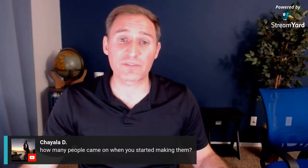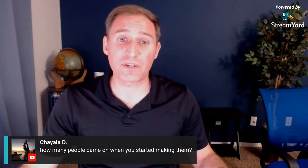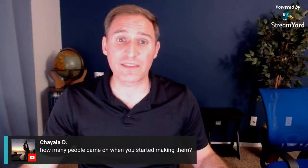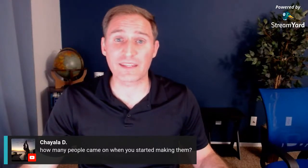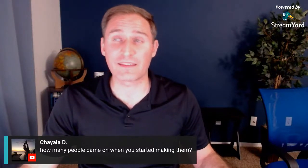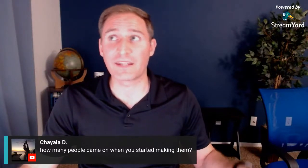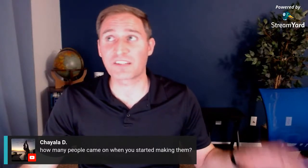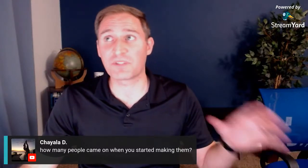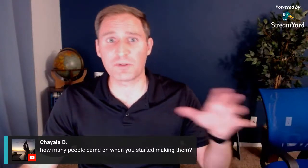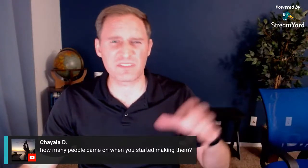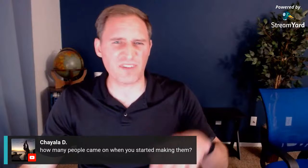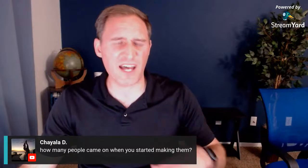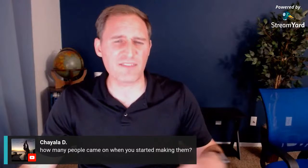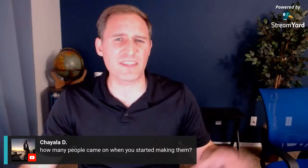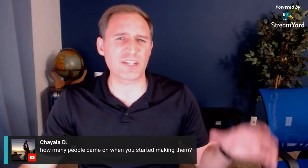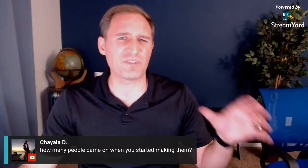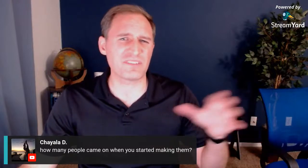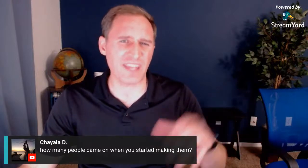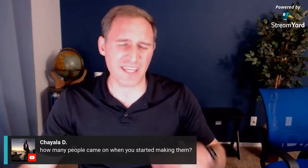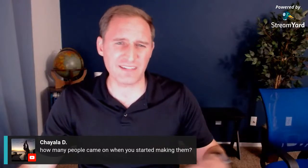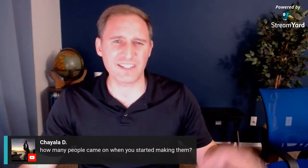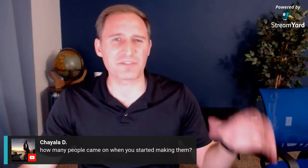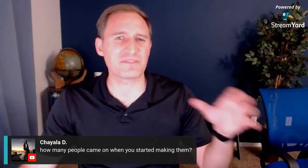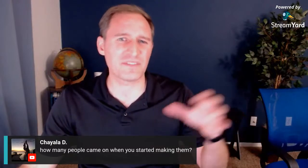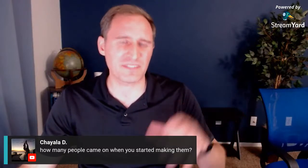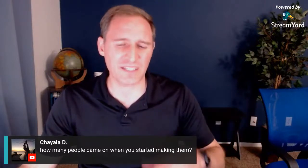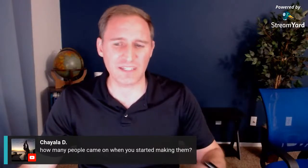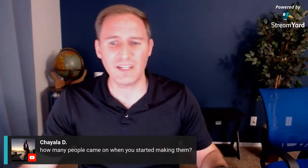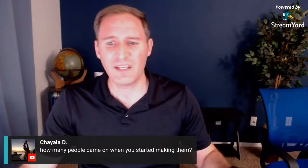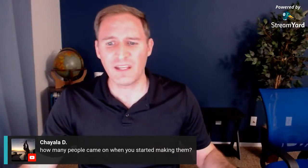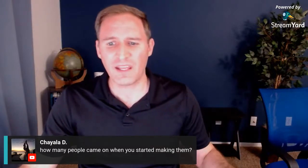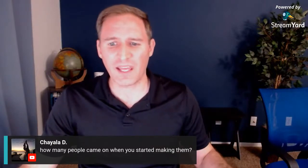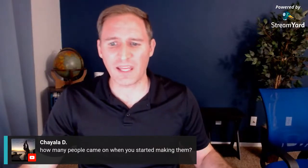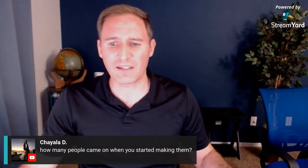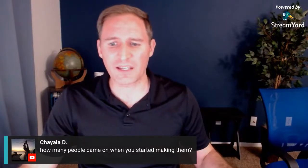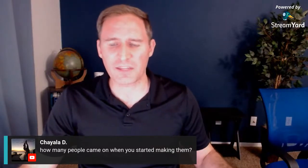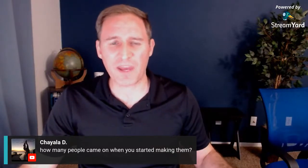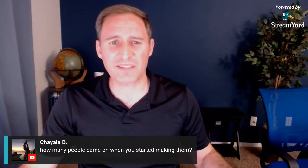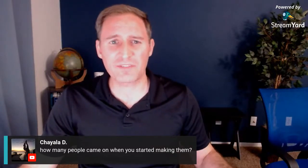one and then the next week it was five and then it was ten then it was fifteen and uh the past few